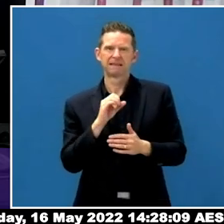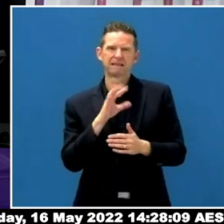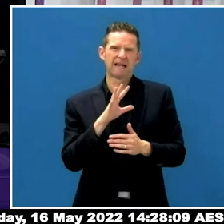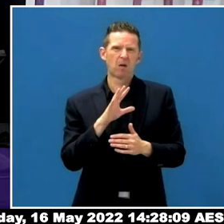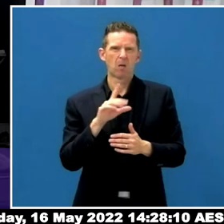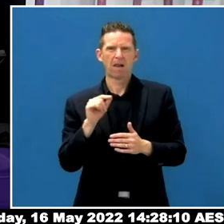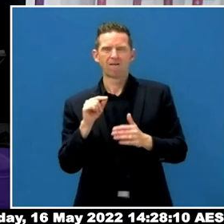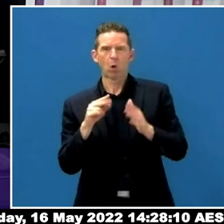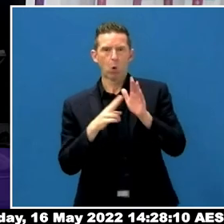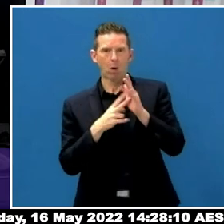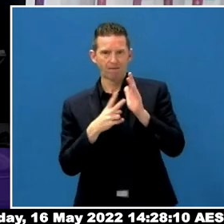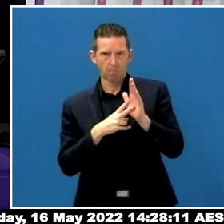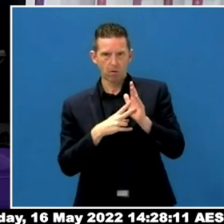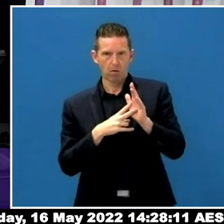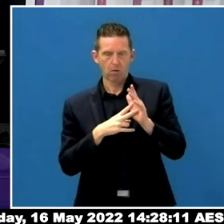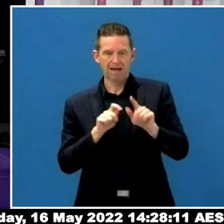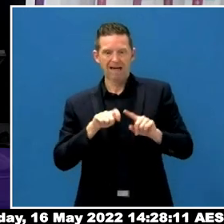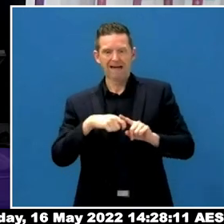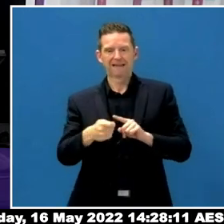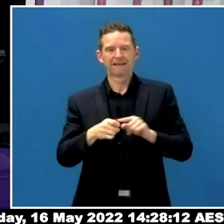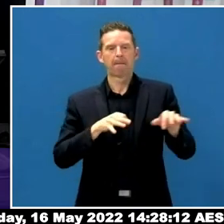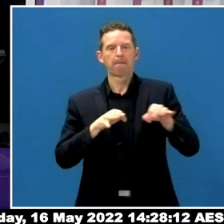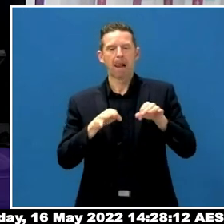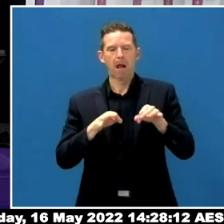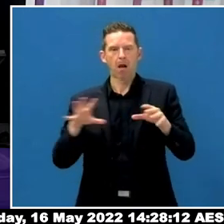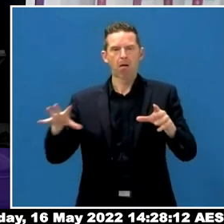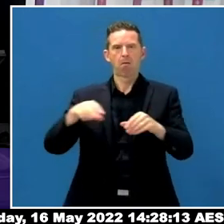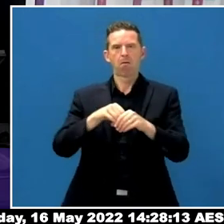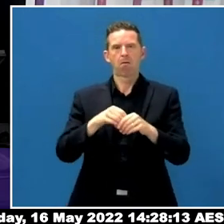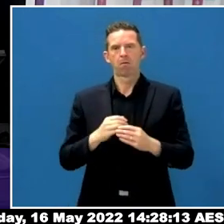So this is 2019, Lilly? That's correct.